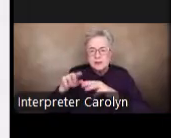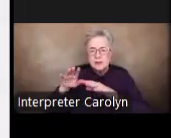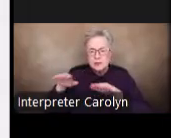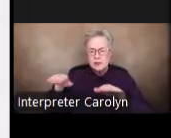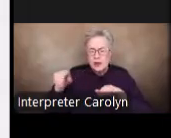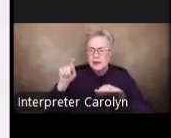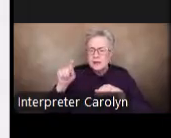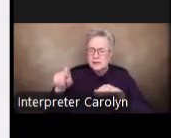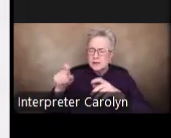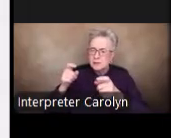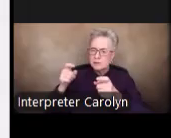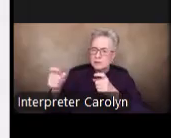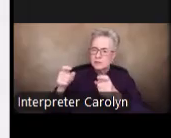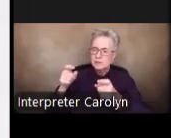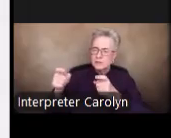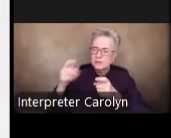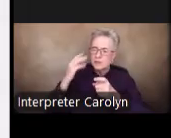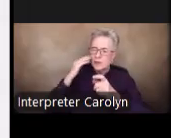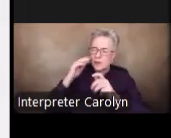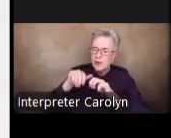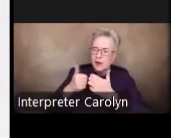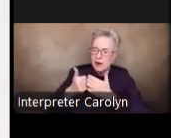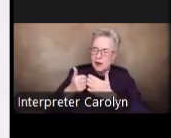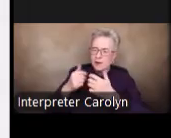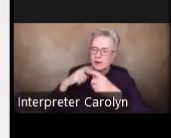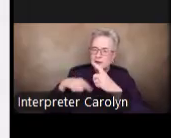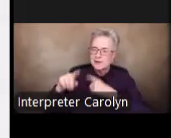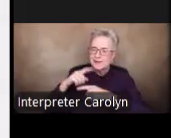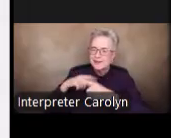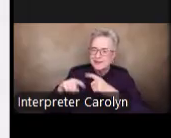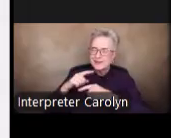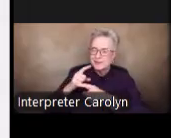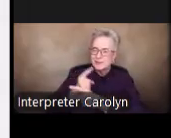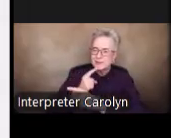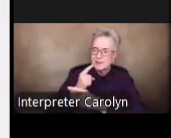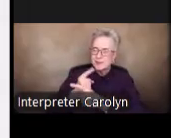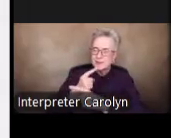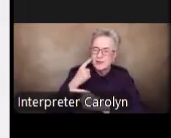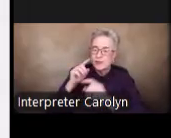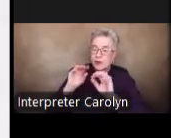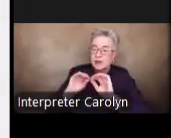control and stability to have the fine motor control necessary for clear articulation,